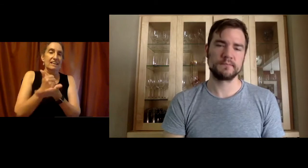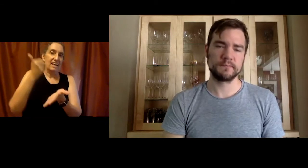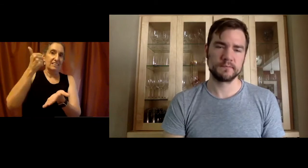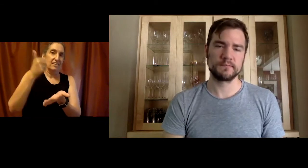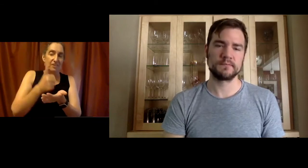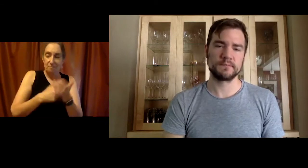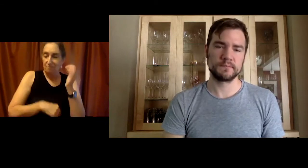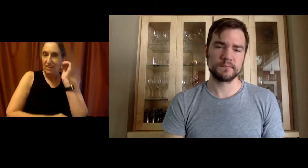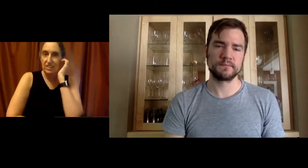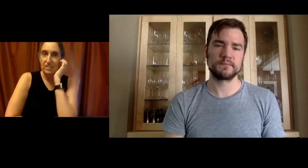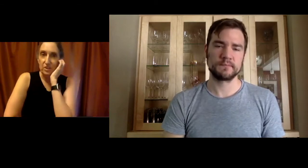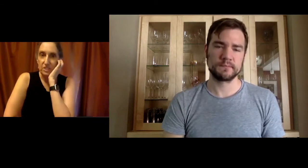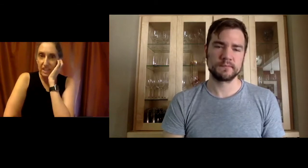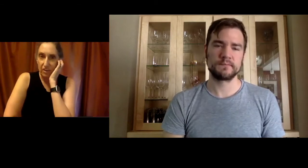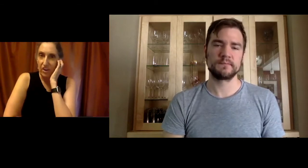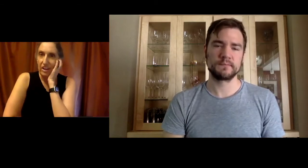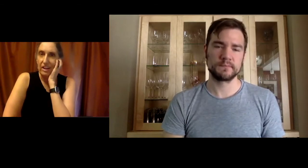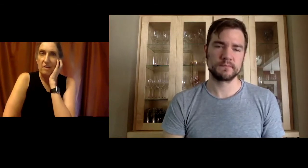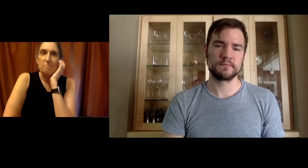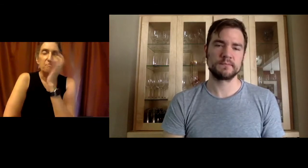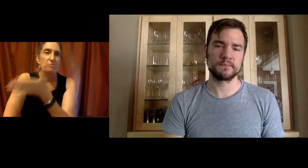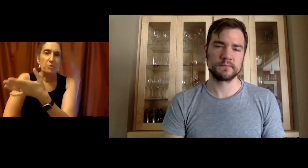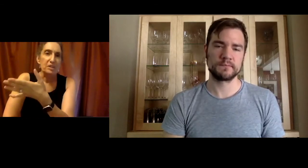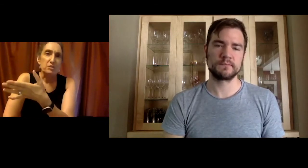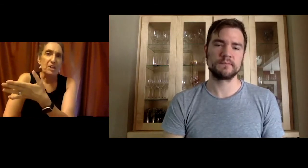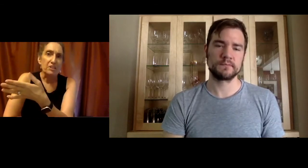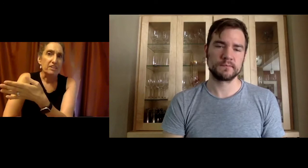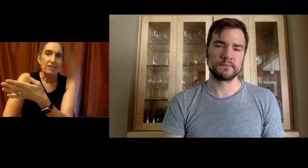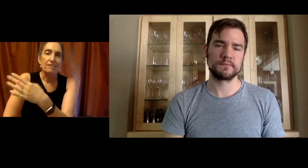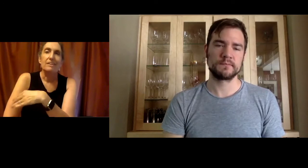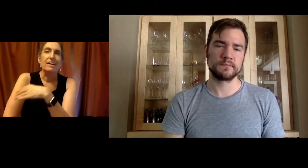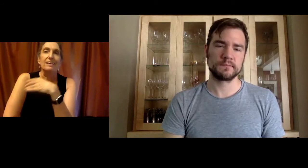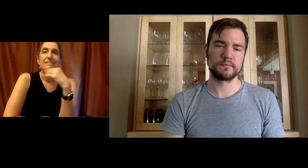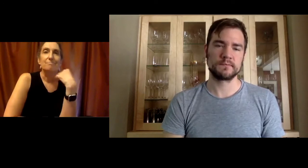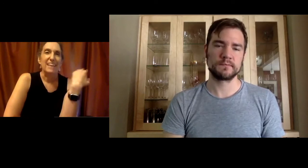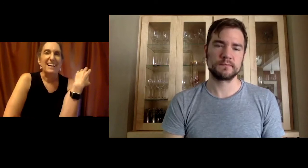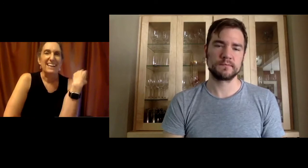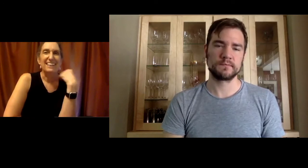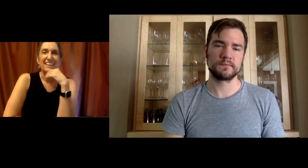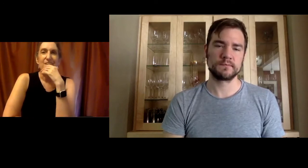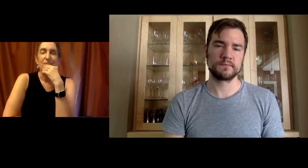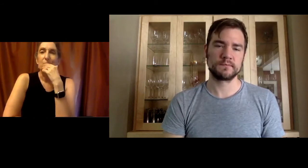And Alexandra, did a show together for Mixed Blood Theater and that kind of thing.